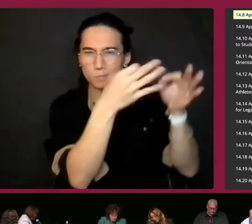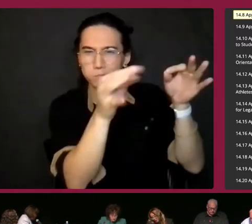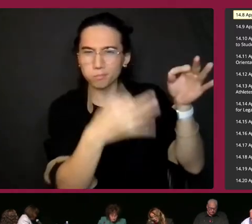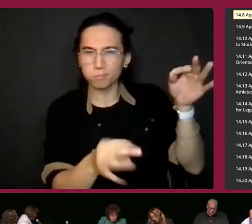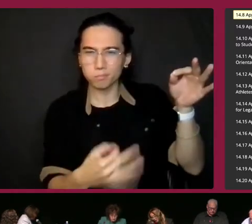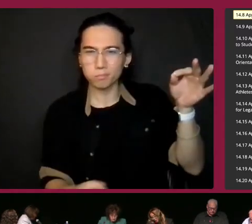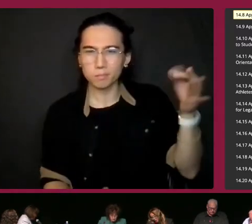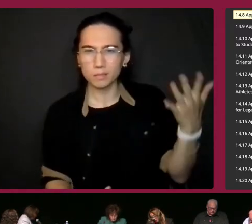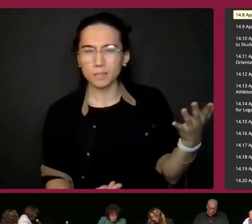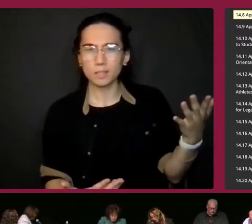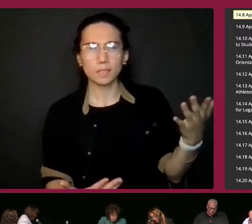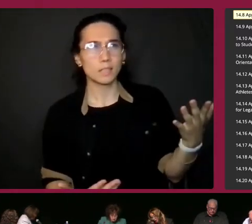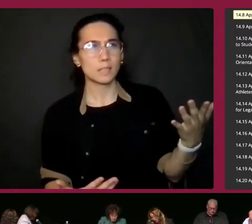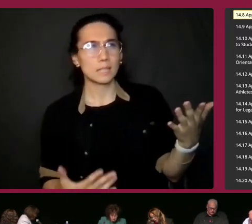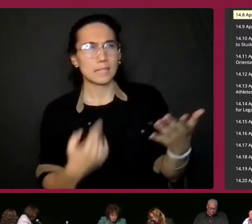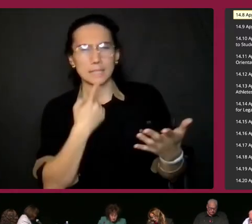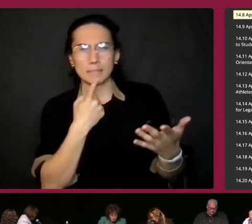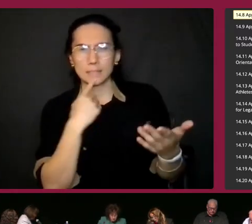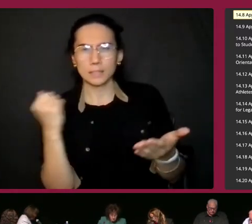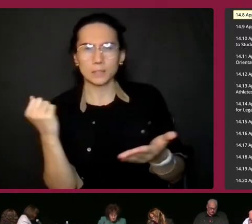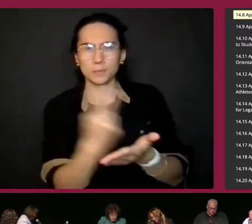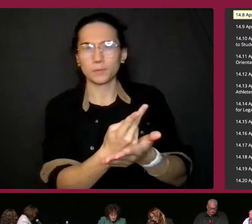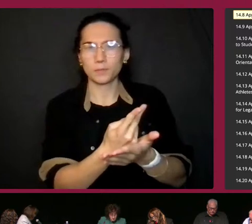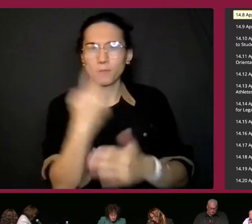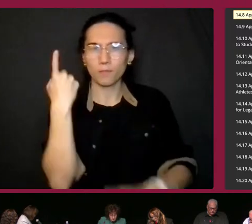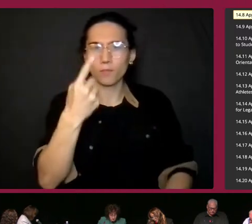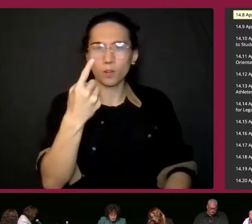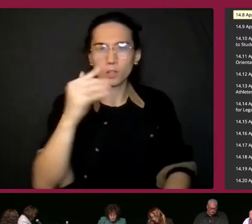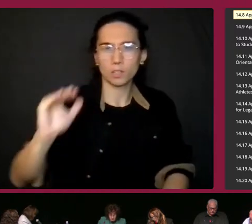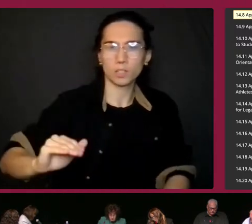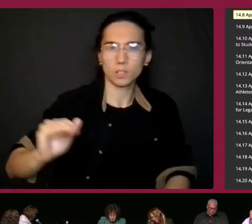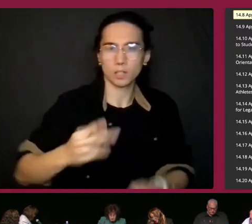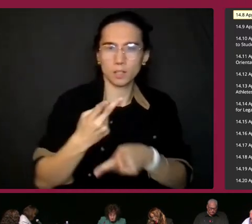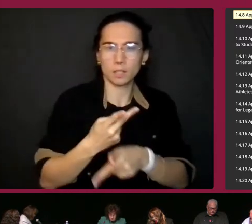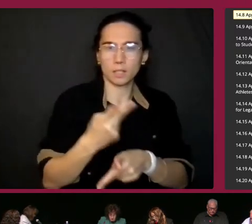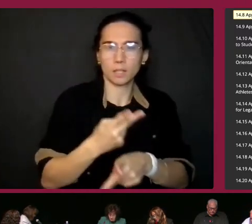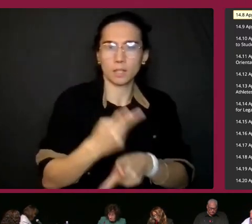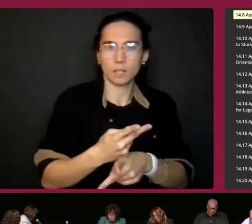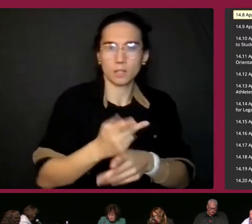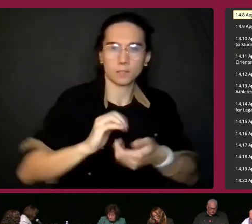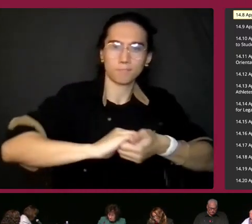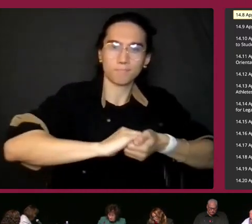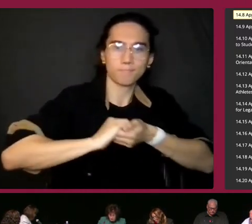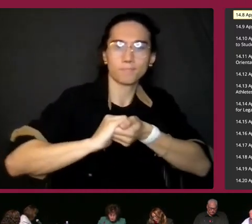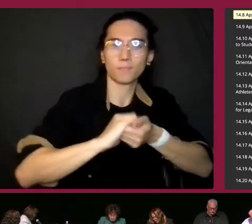It says approval of Child Care Alliance of Los Angeles Quality